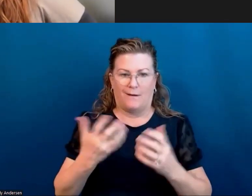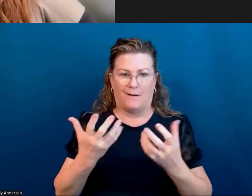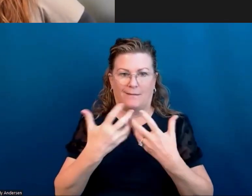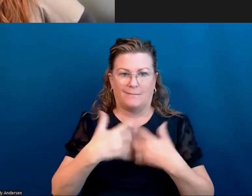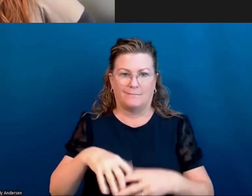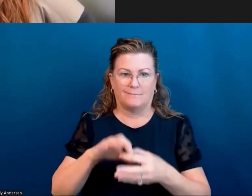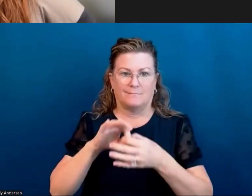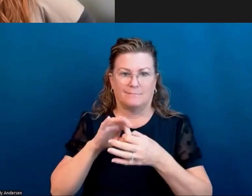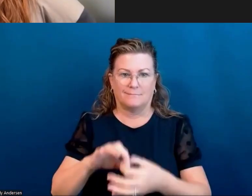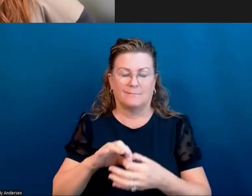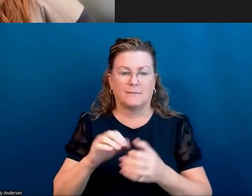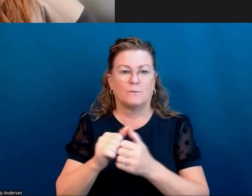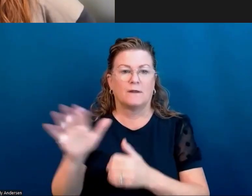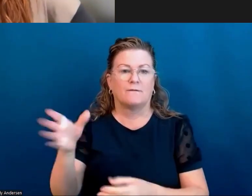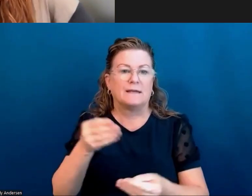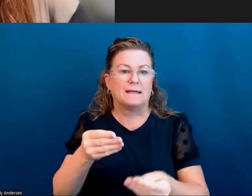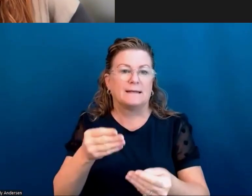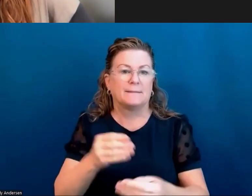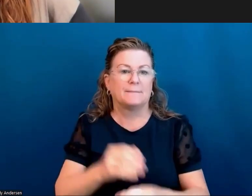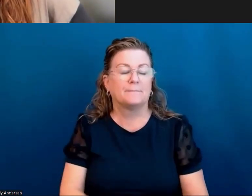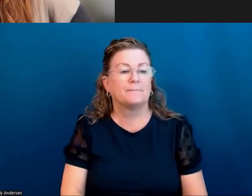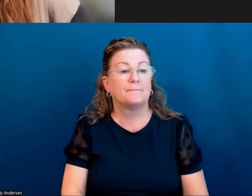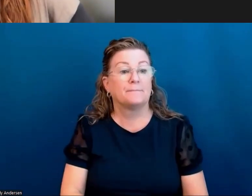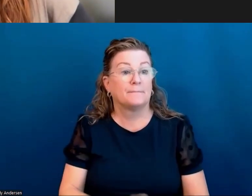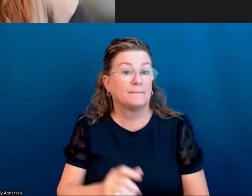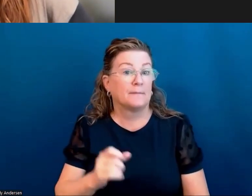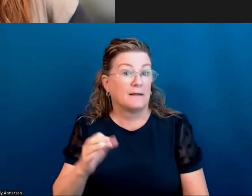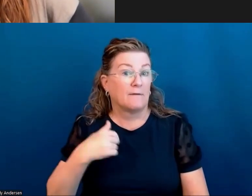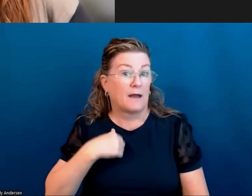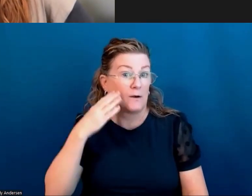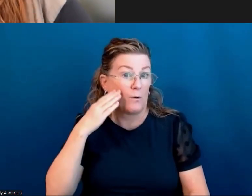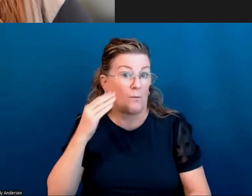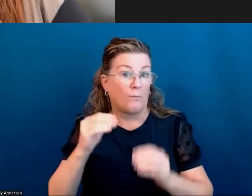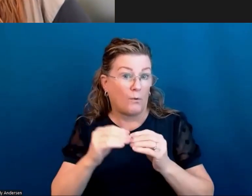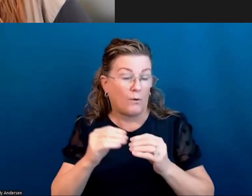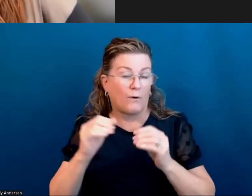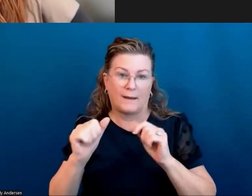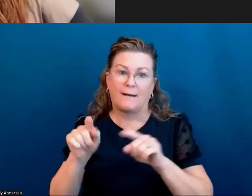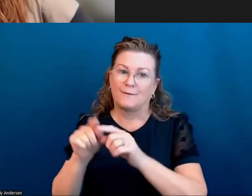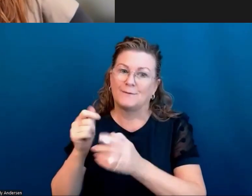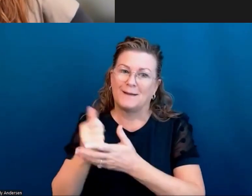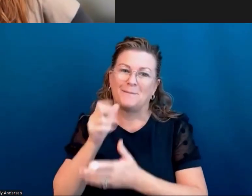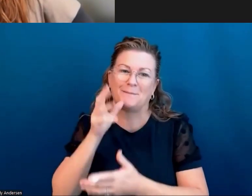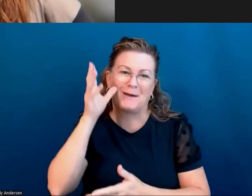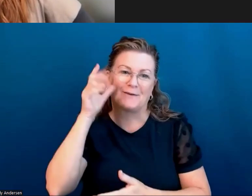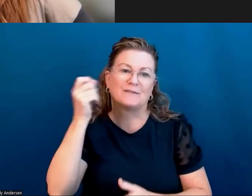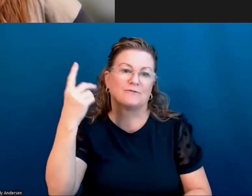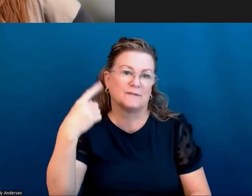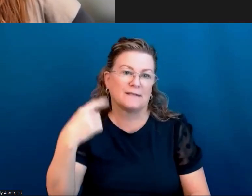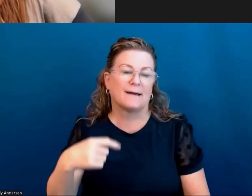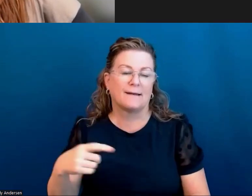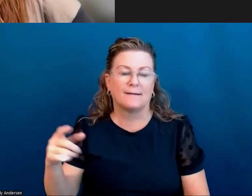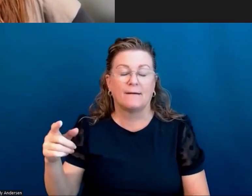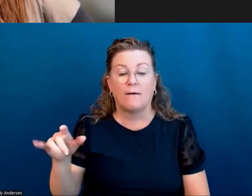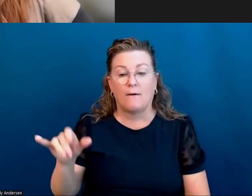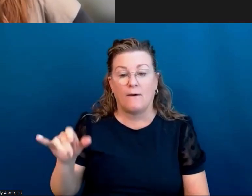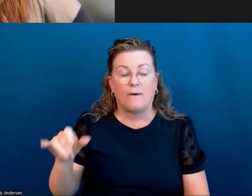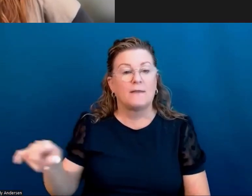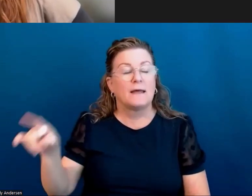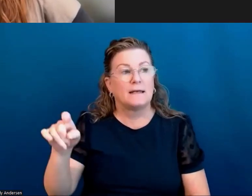their feeding? If I know more about that, it can also help parents understand, like they need to move around and then